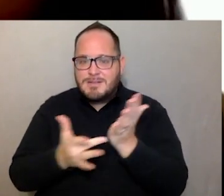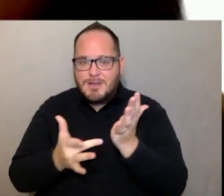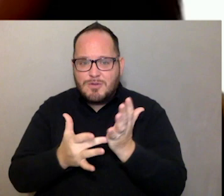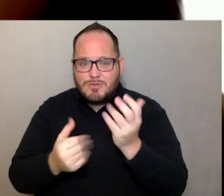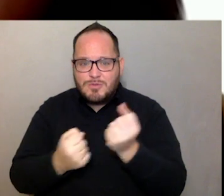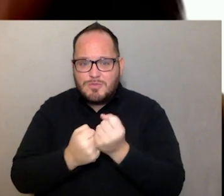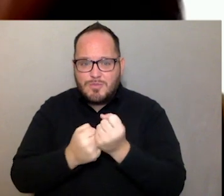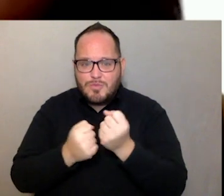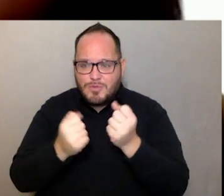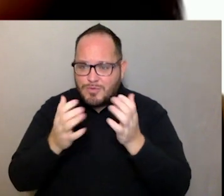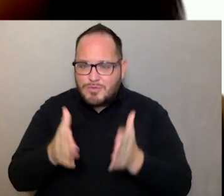SIGNAL, FOR SUPPORTING THIS EVENT TODAY, AND I ALSO WANT TO